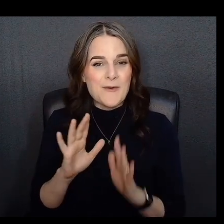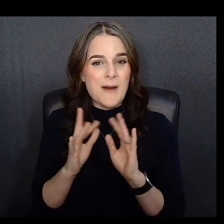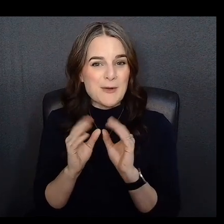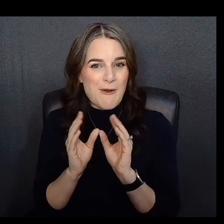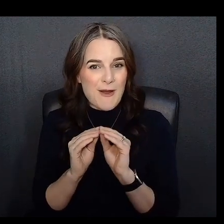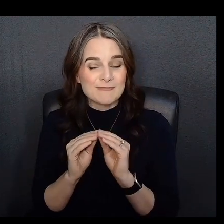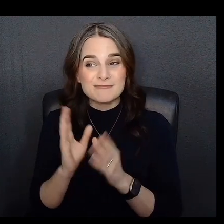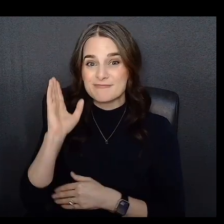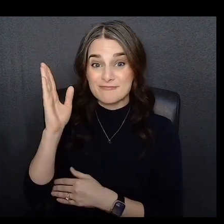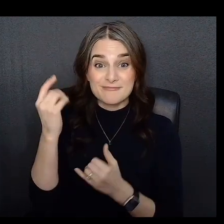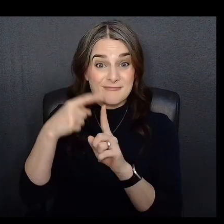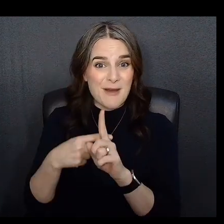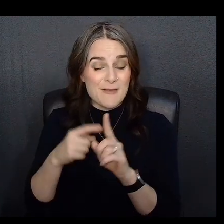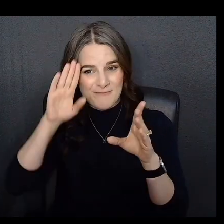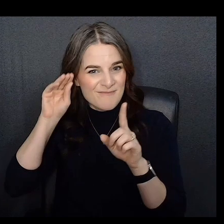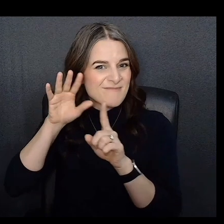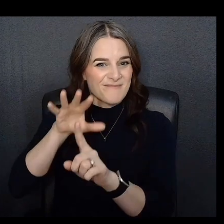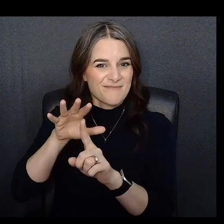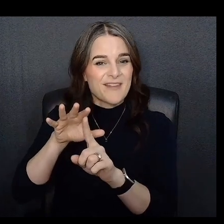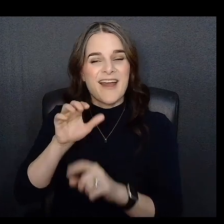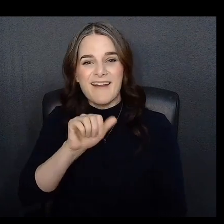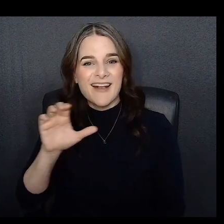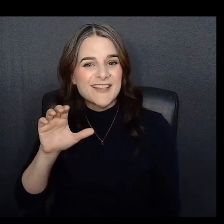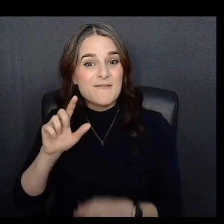Our presentation this month highlights AAC vocabulary access